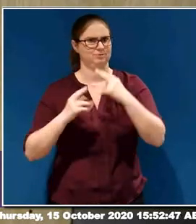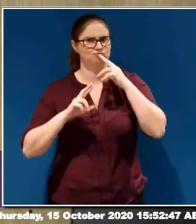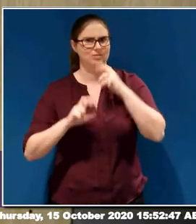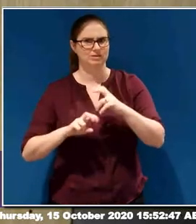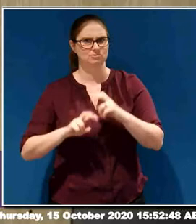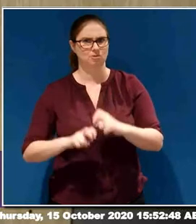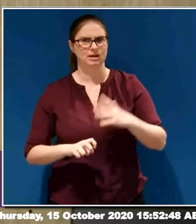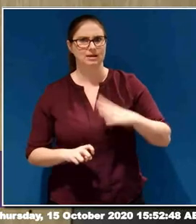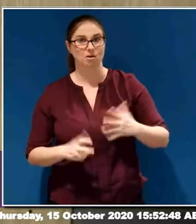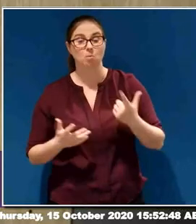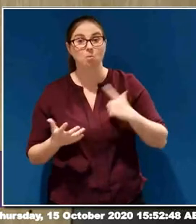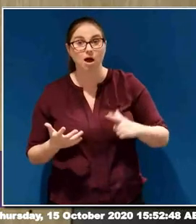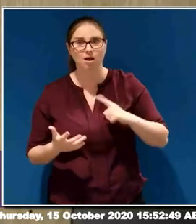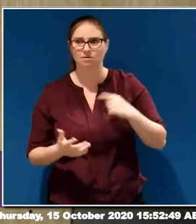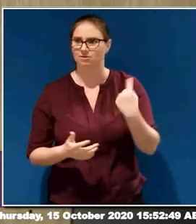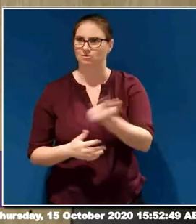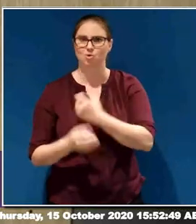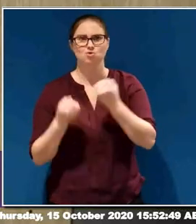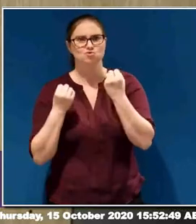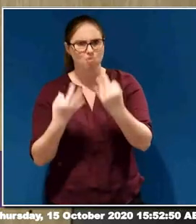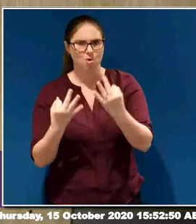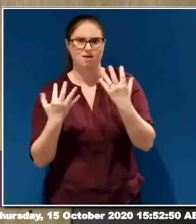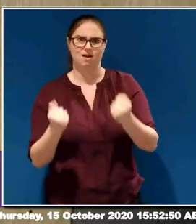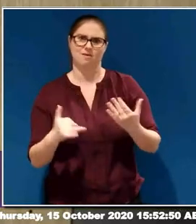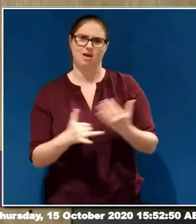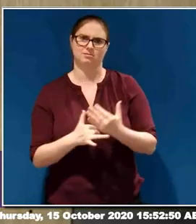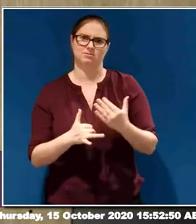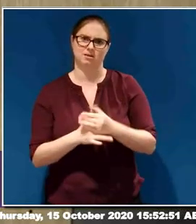In the United States, they have been researching